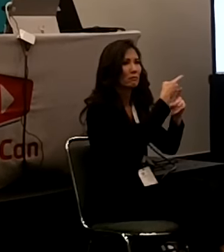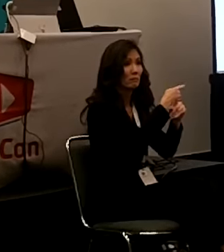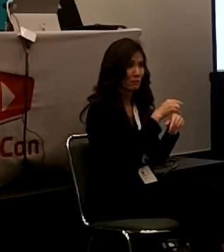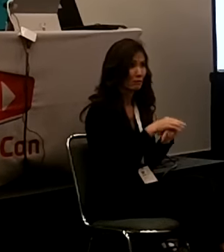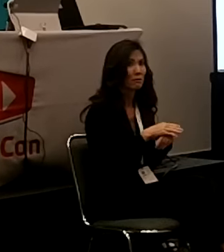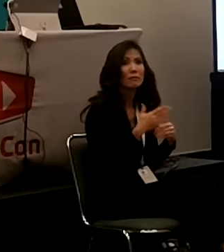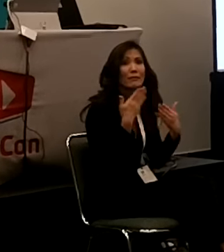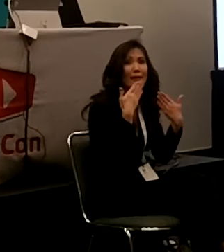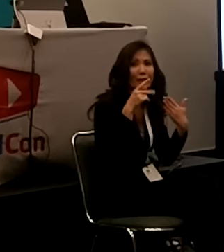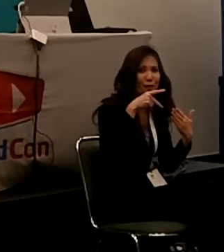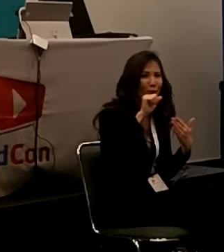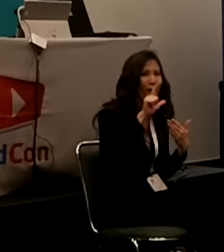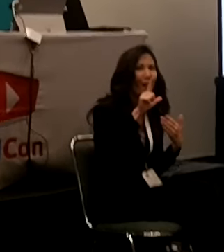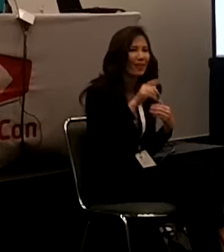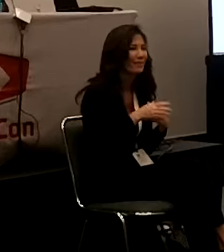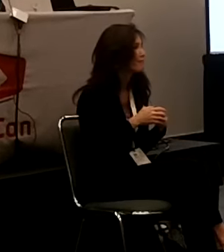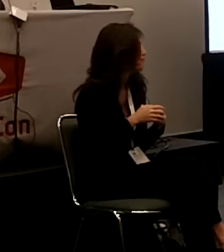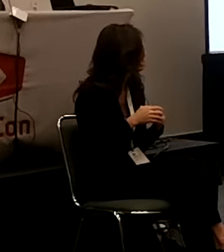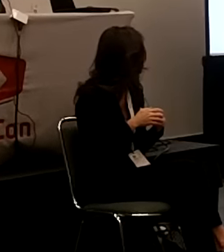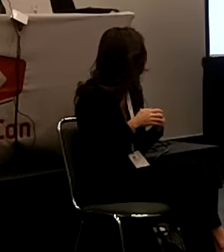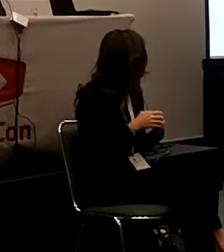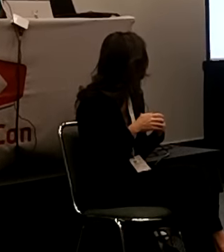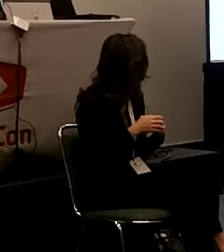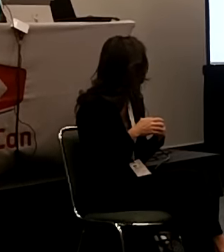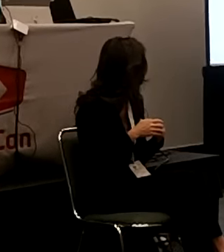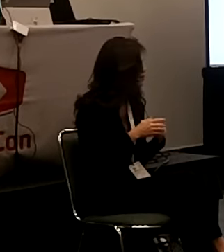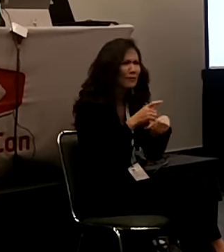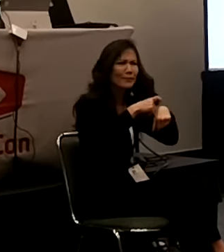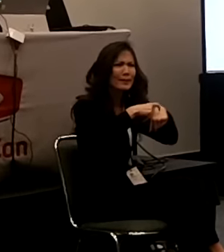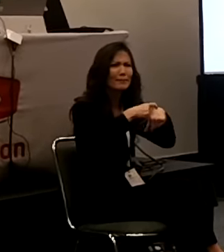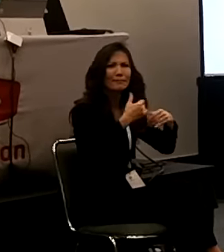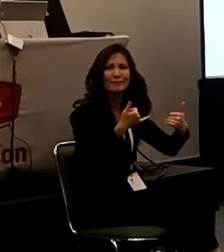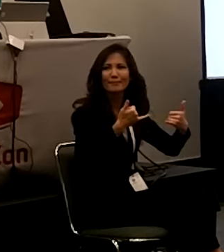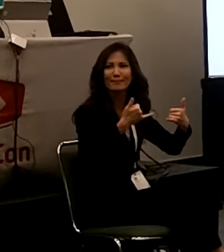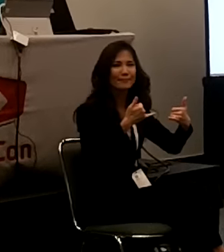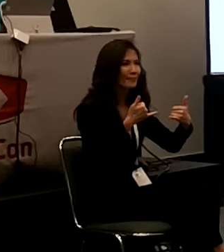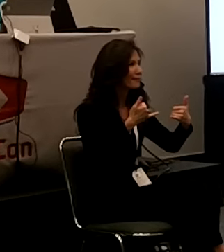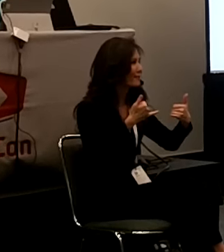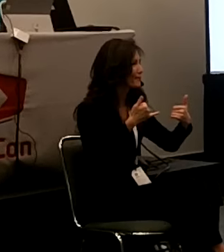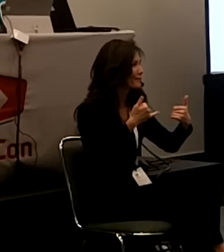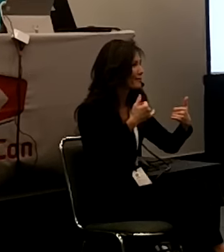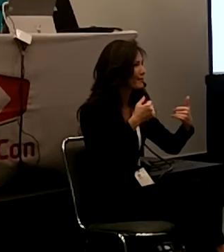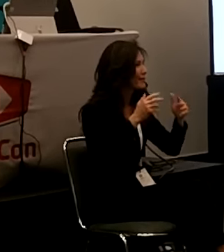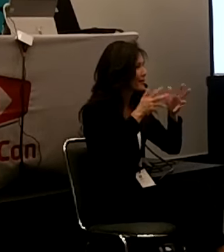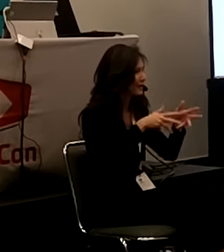Thank you, Paul. Yeah. What time is it? Oh, we'll have 30 minutes left over.